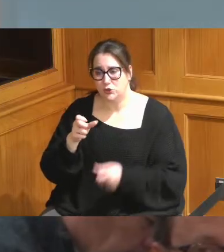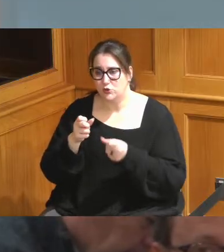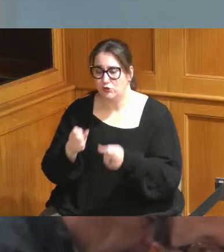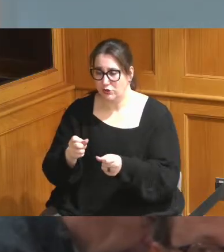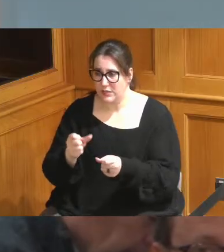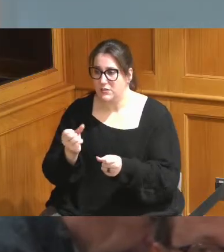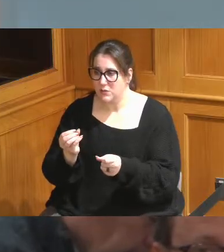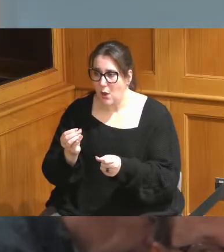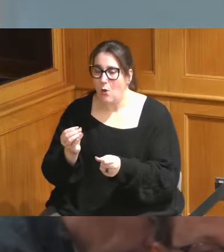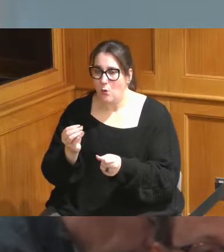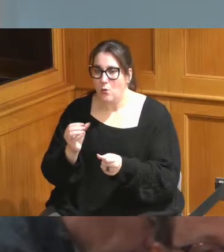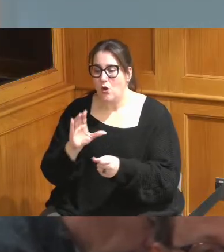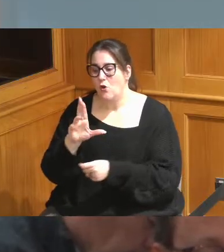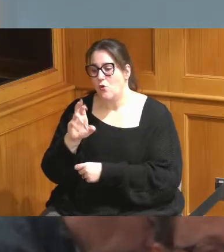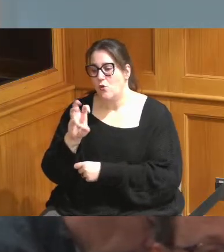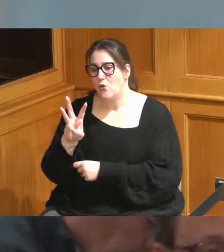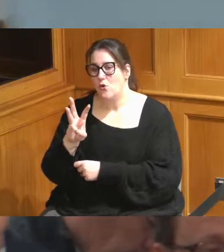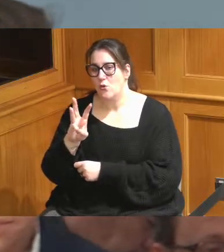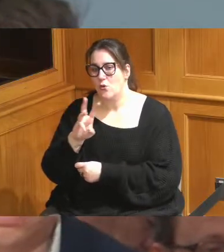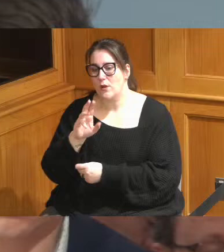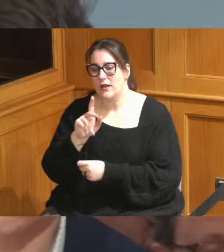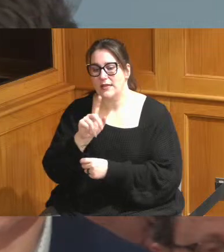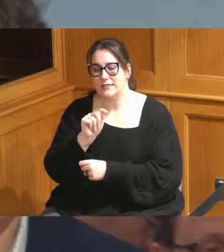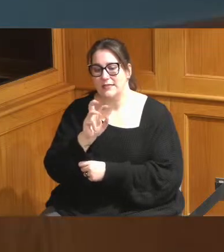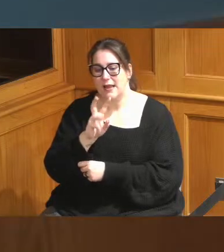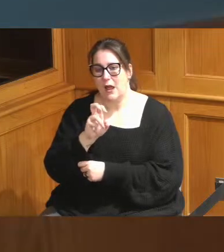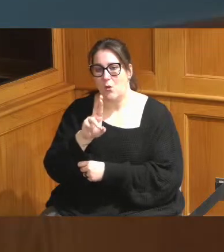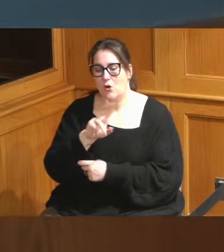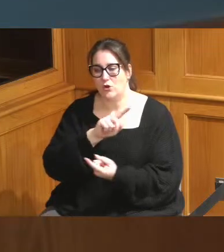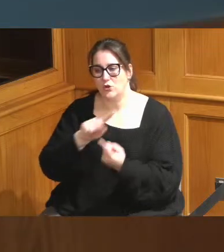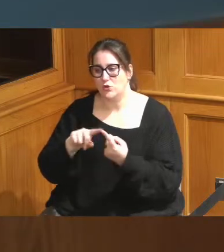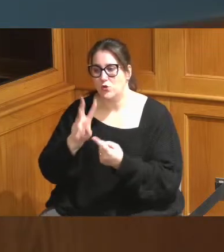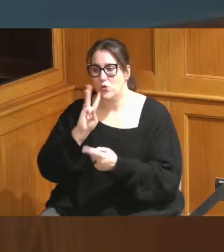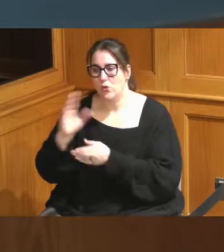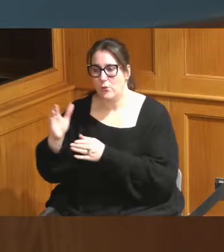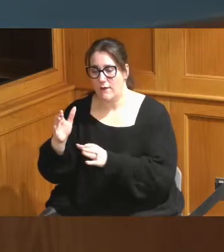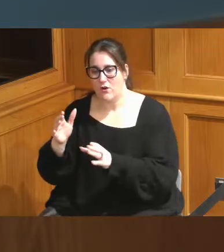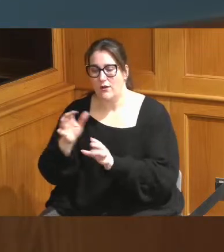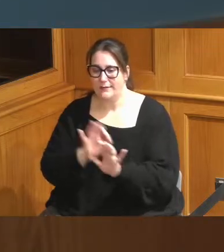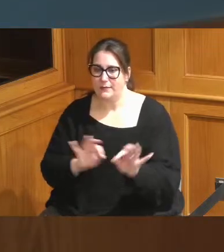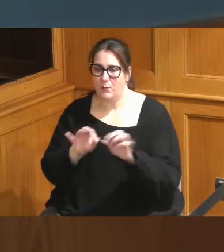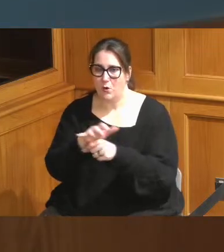Crew Tower towards the river. And and when you talked about also talking about density and usage